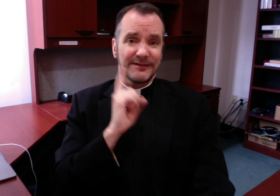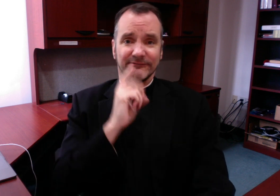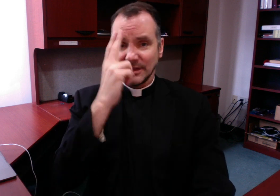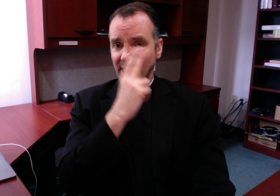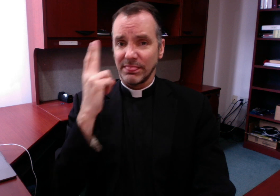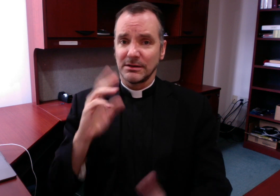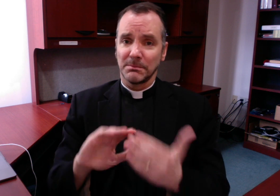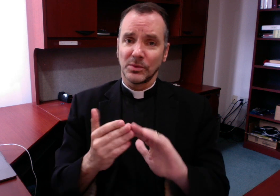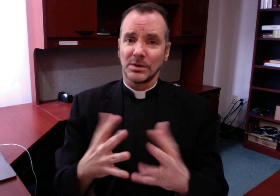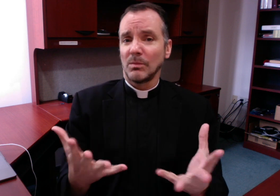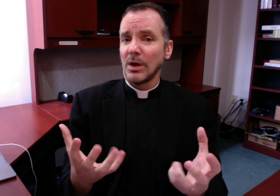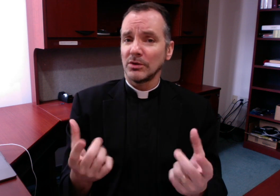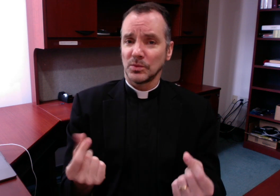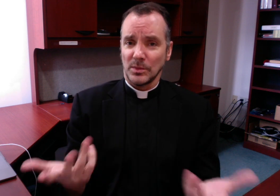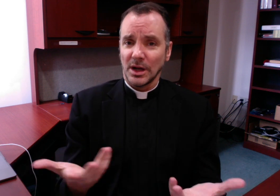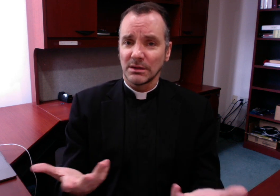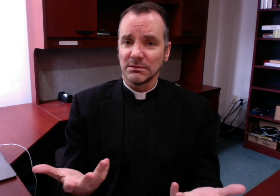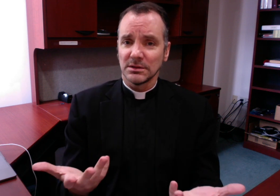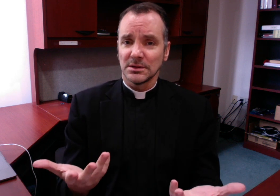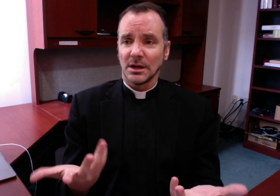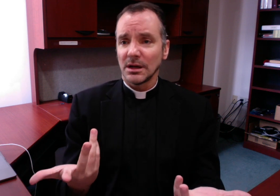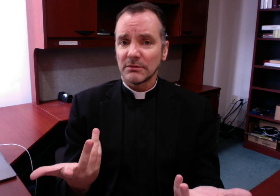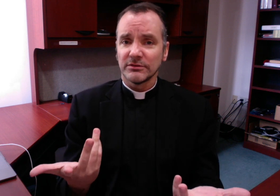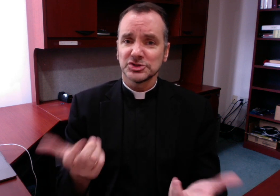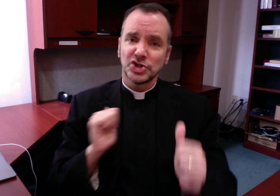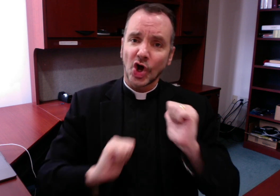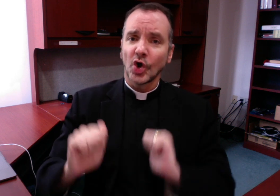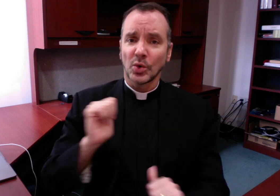Deaf Catholic community decided that we would start a new show, full of